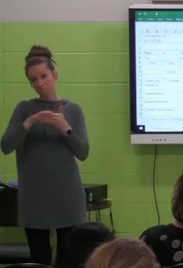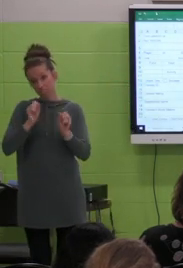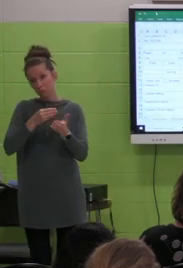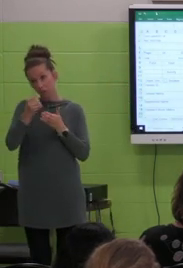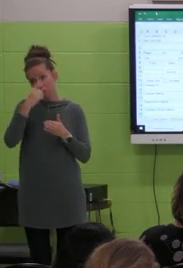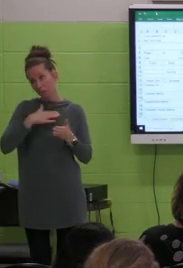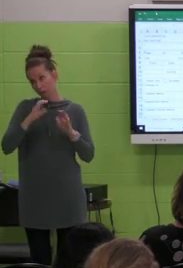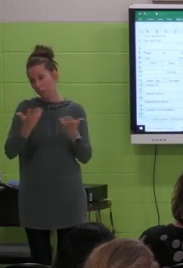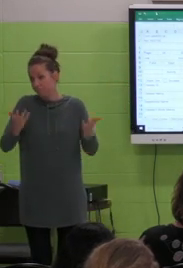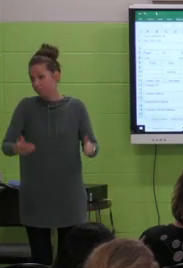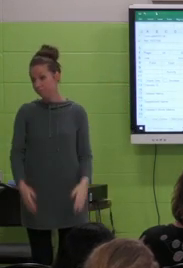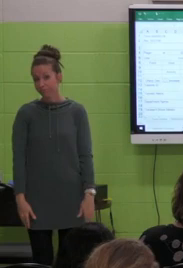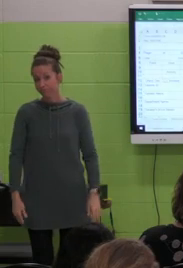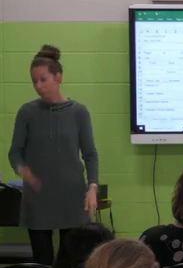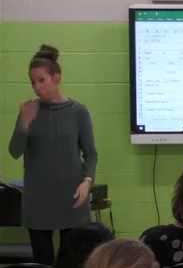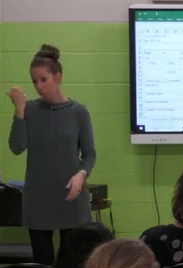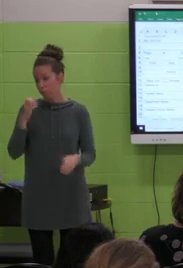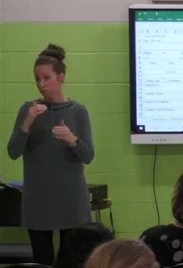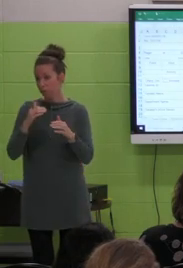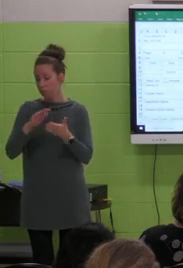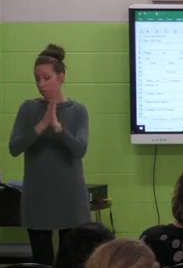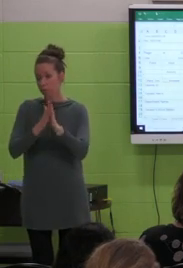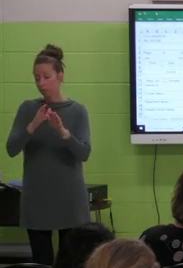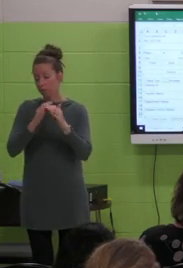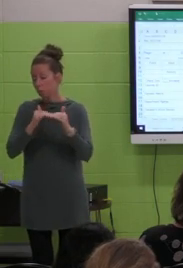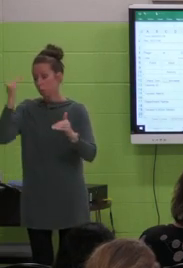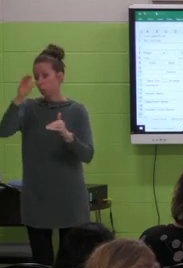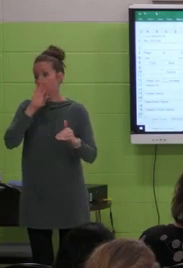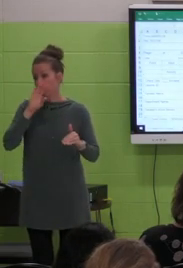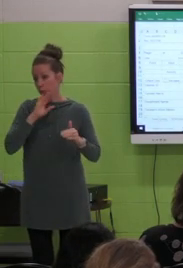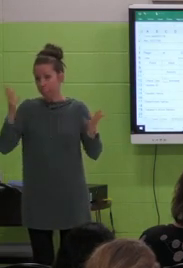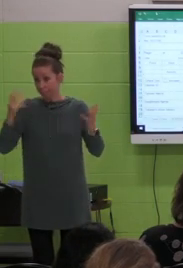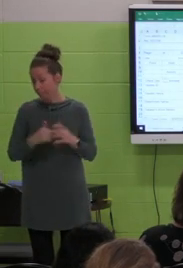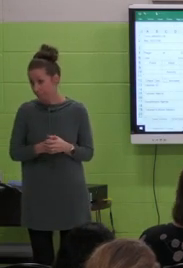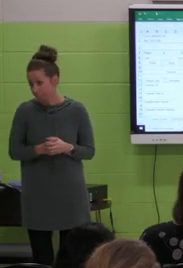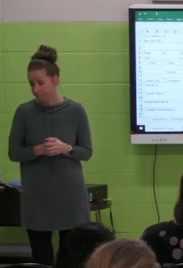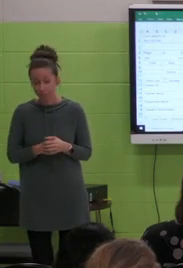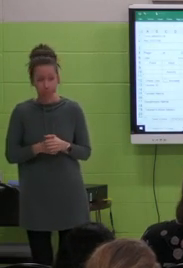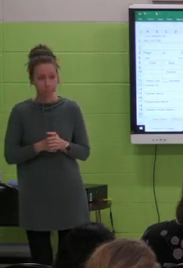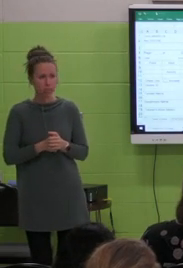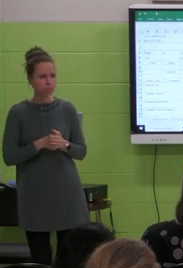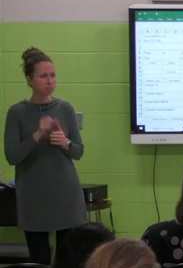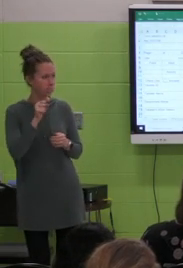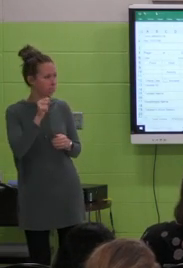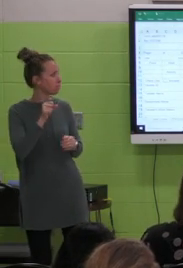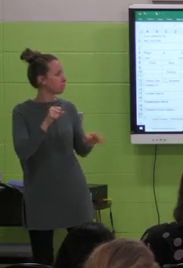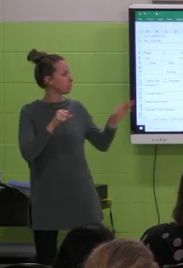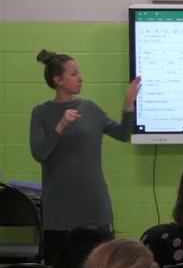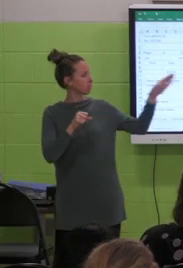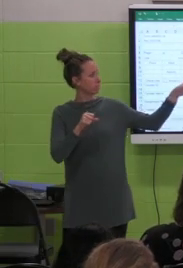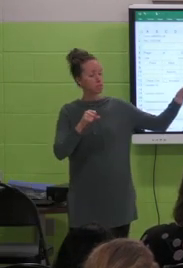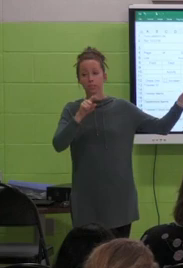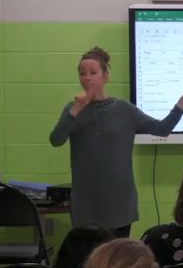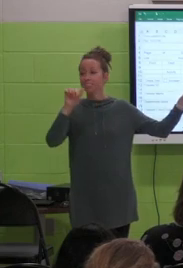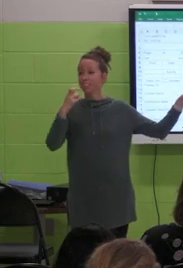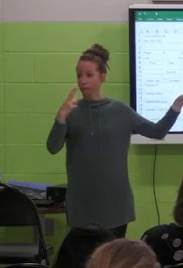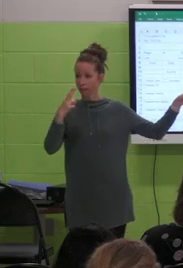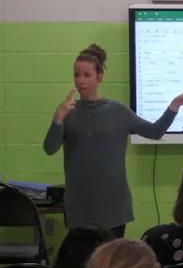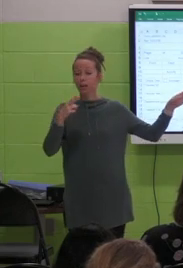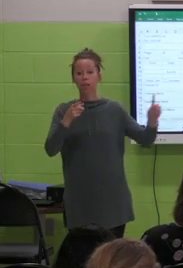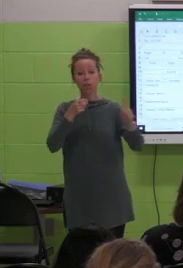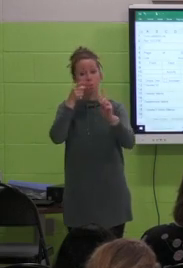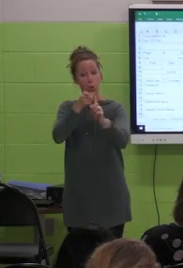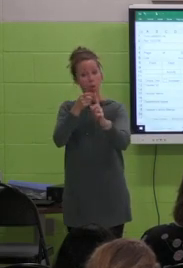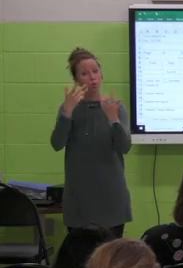my class yeah yeah we got the major Point here is we don't want anybody spending money out of their